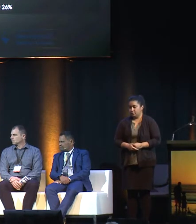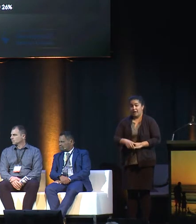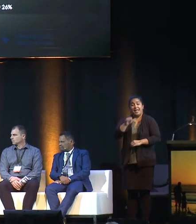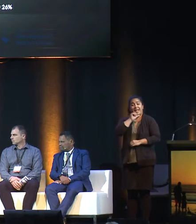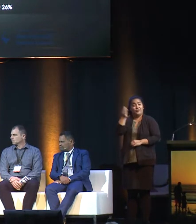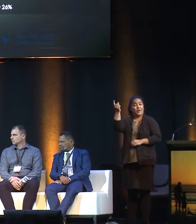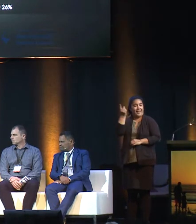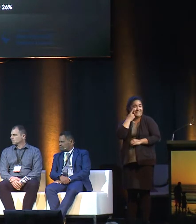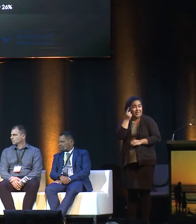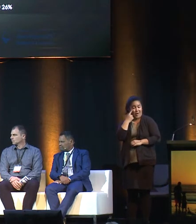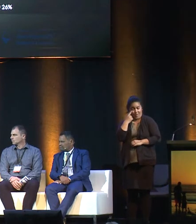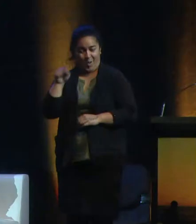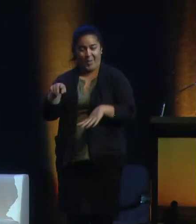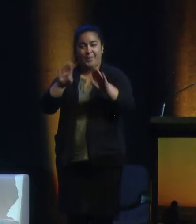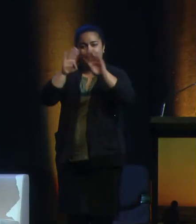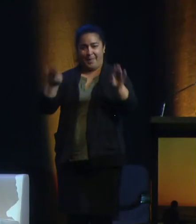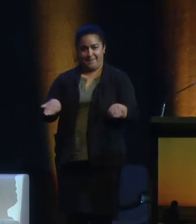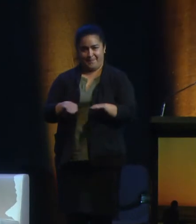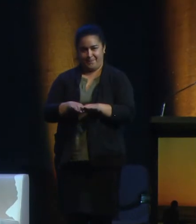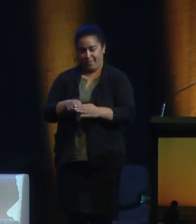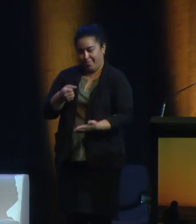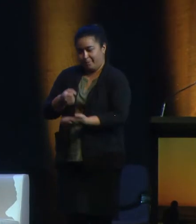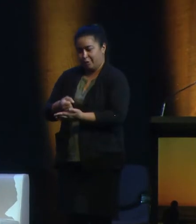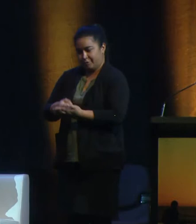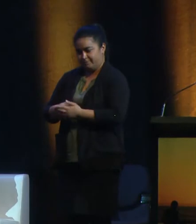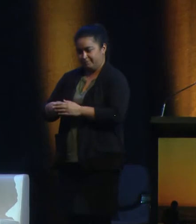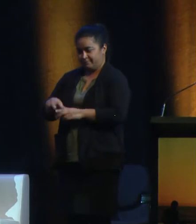map that's in front of you and you look at the bottom right you'll see a river going